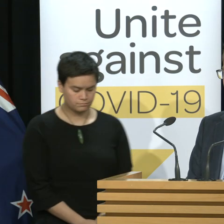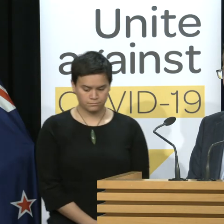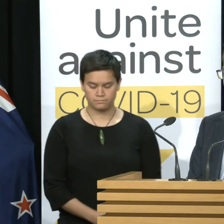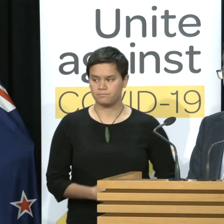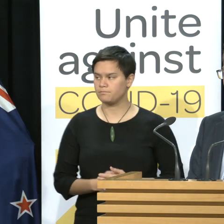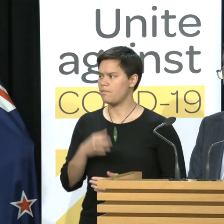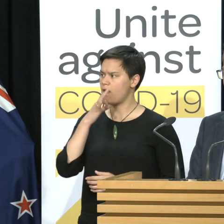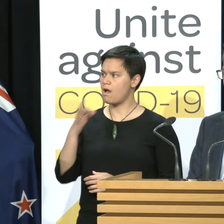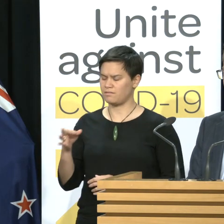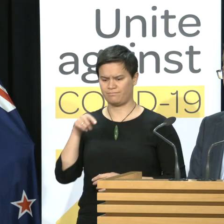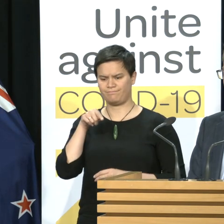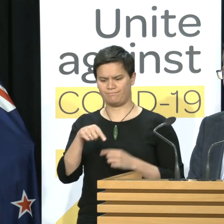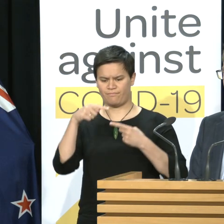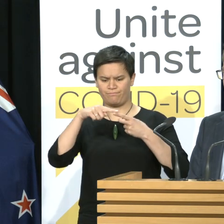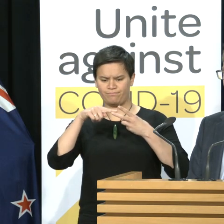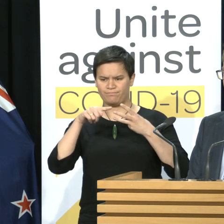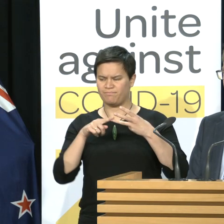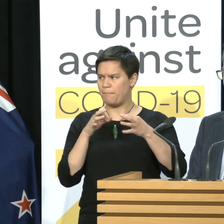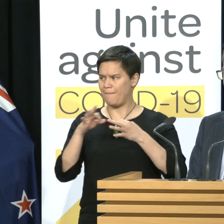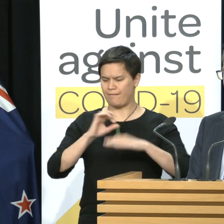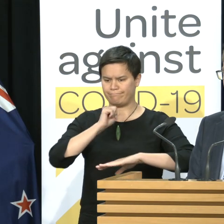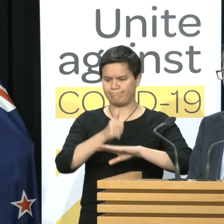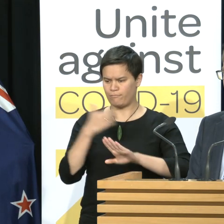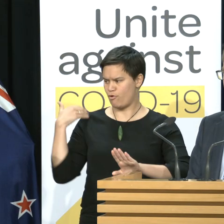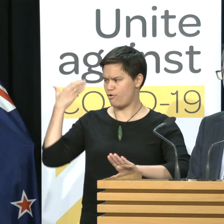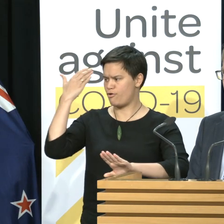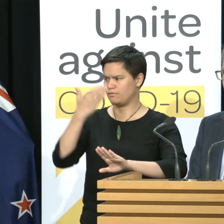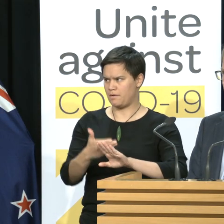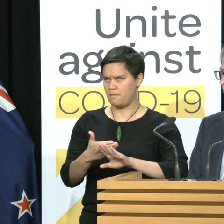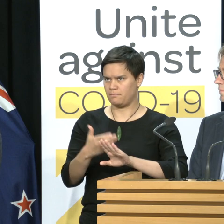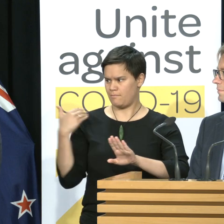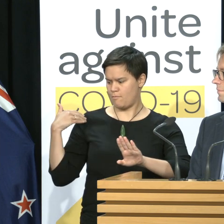How long exactly has the government been planning for the summer? Well, I mean I think what you've seen